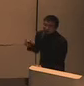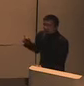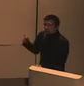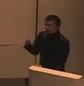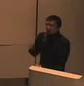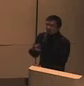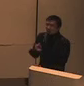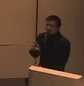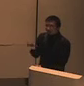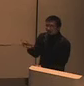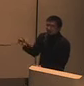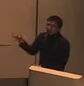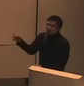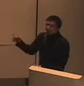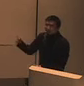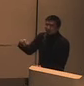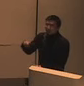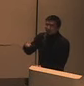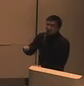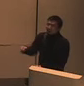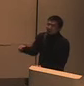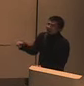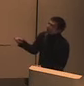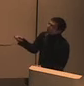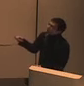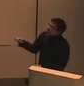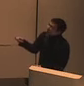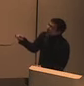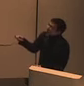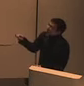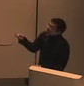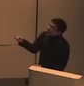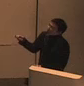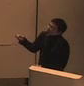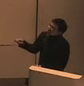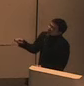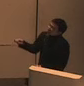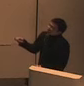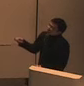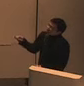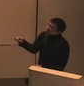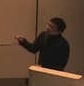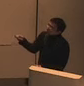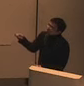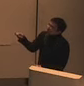you are just walking around the library, then you don't care these kind of signs,